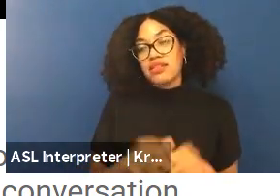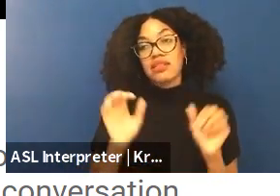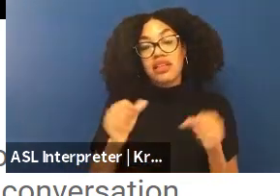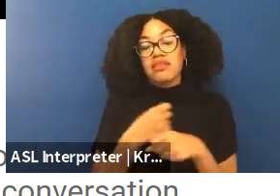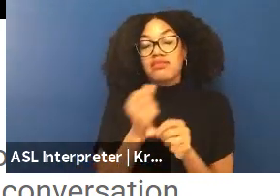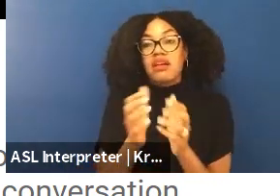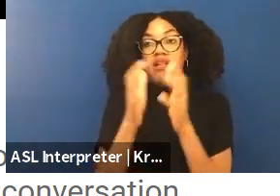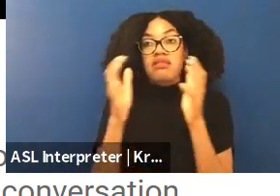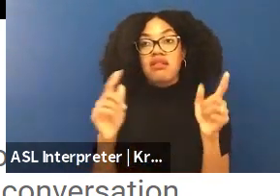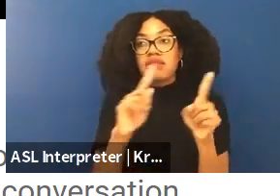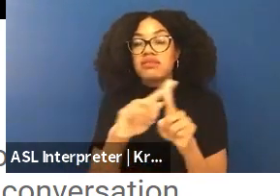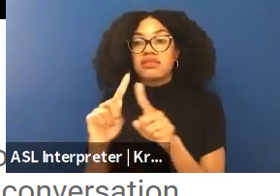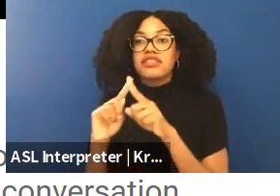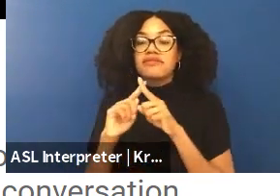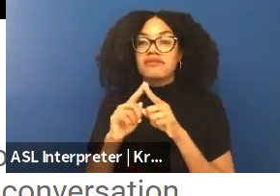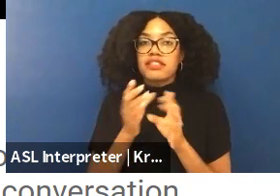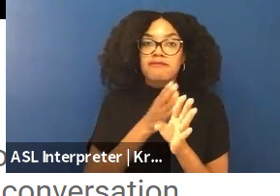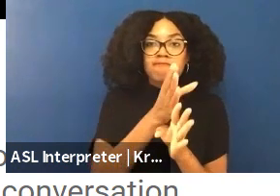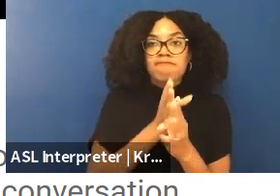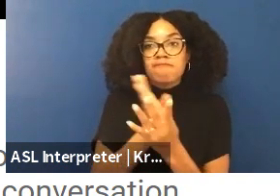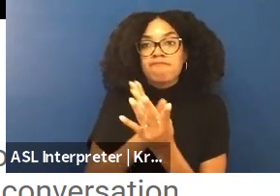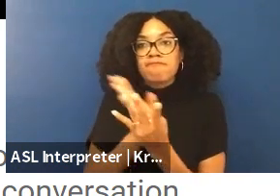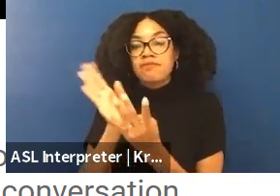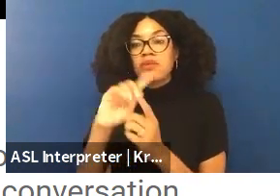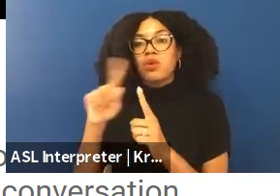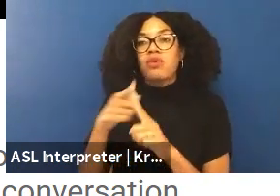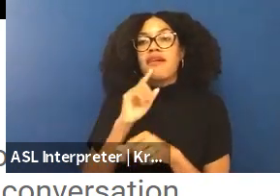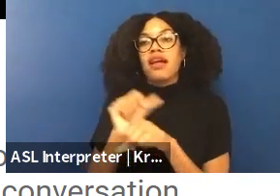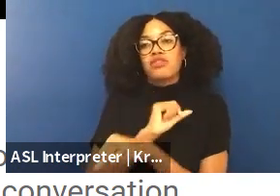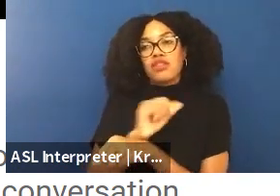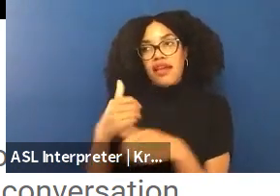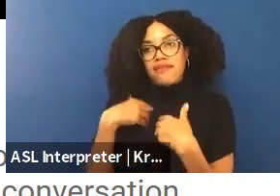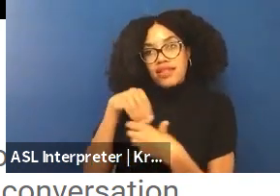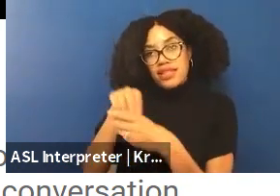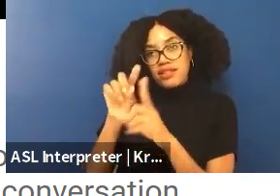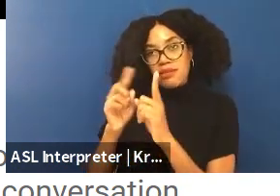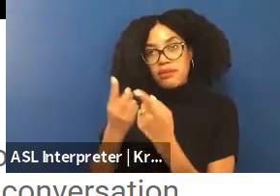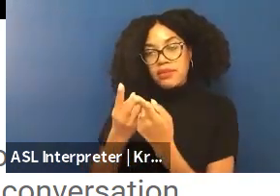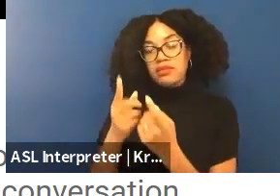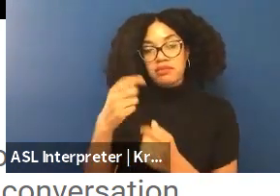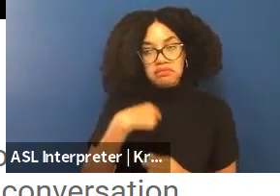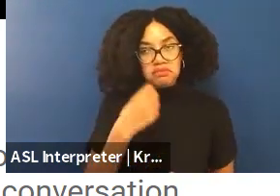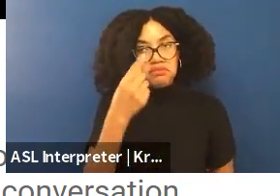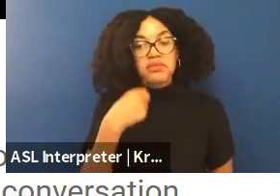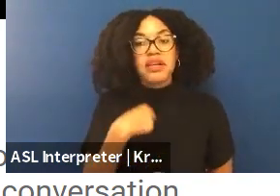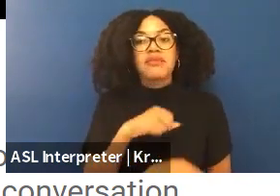it's housed within departments. And so I have worked very hard to make some strategic alliances